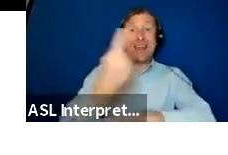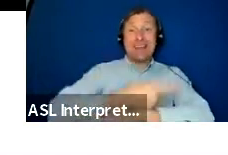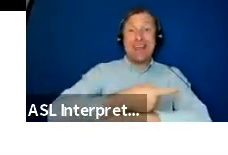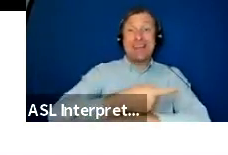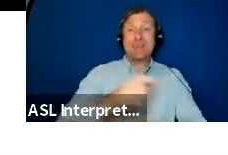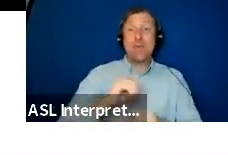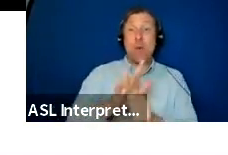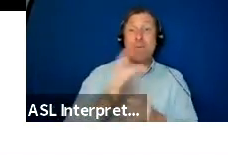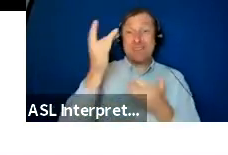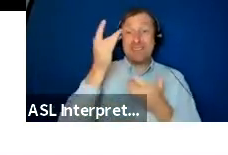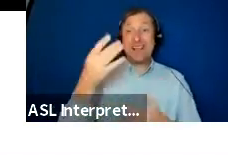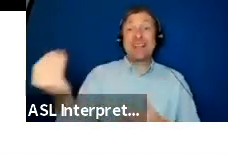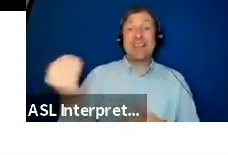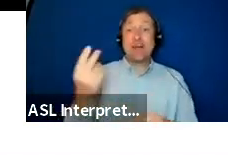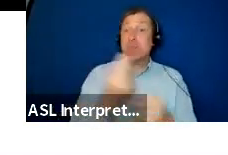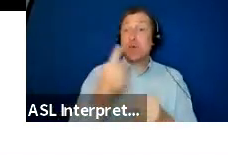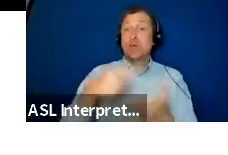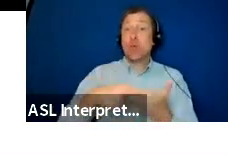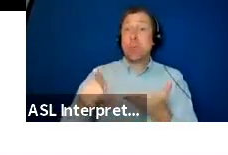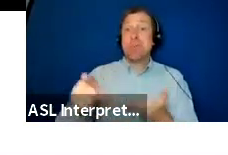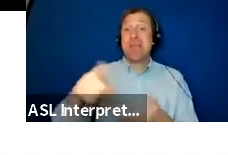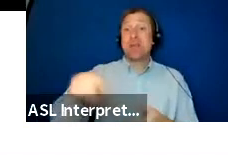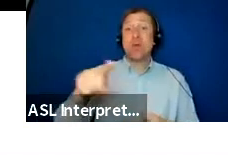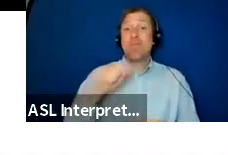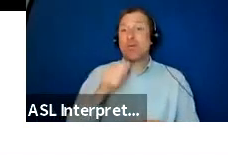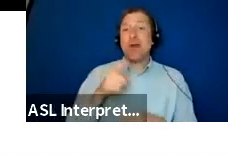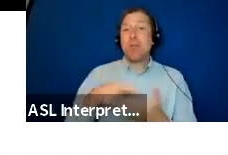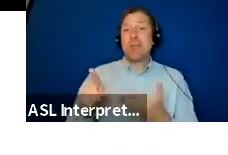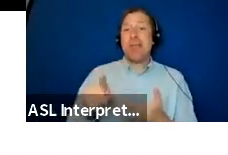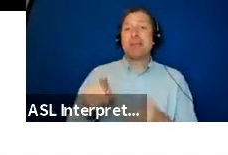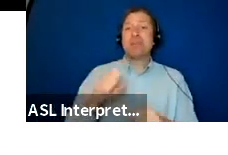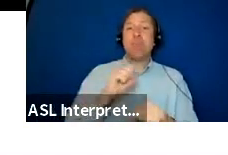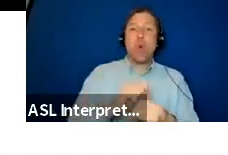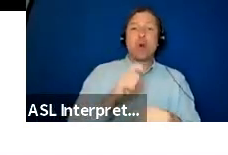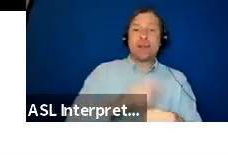that can be used to compensate you for unpaid work time during those COVID events.